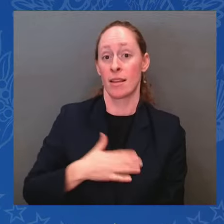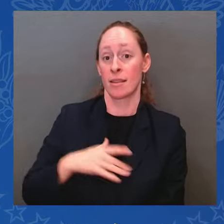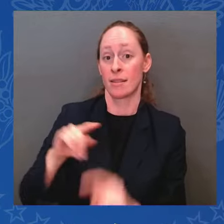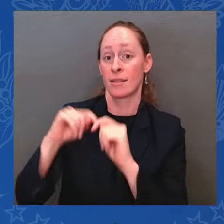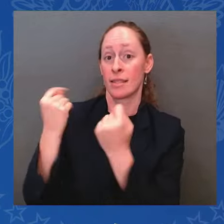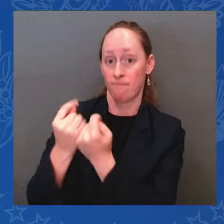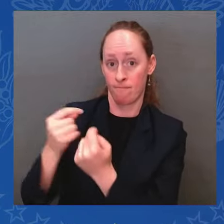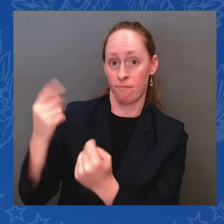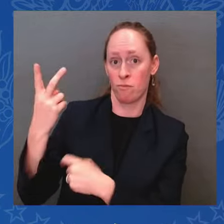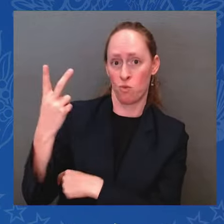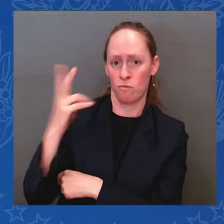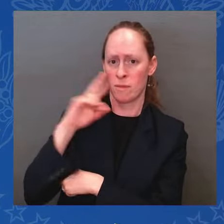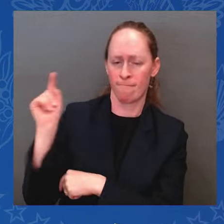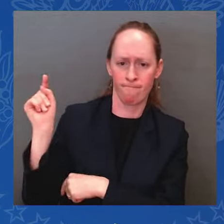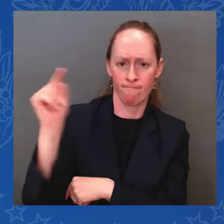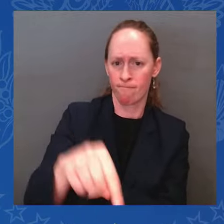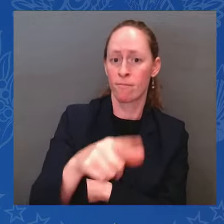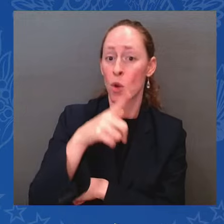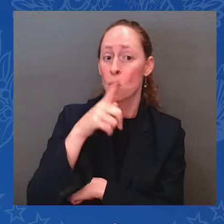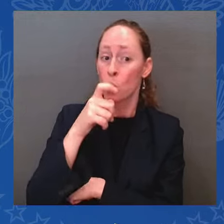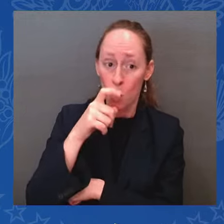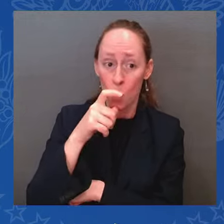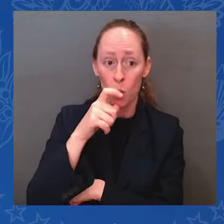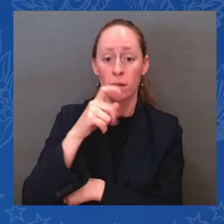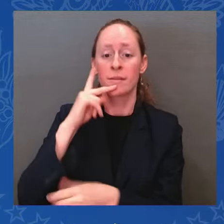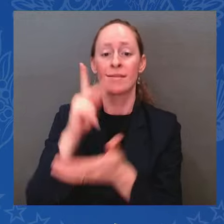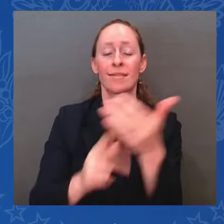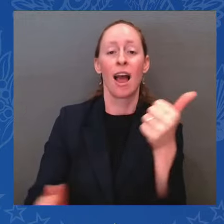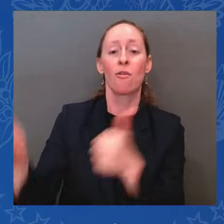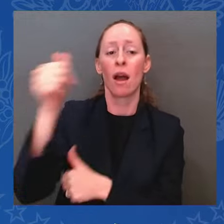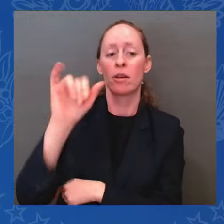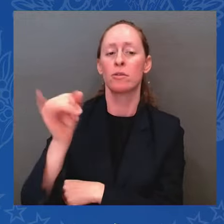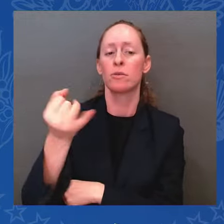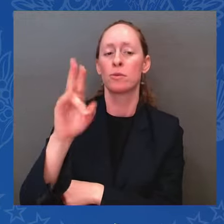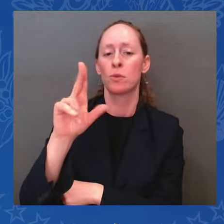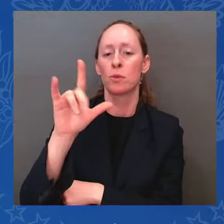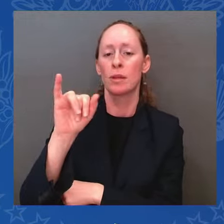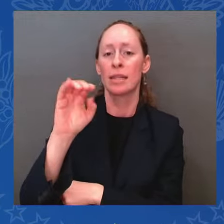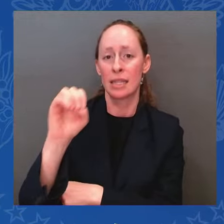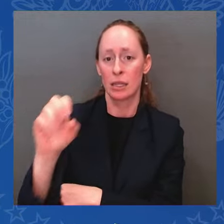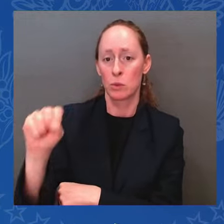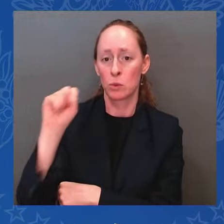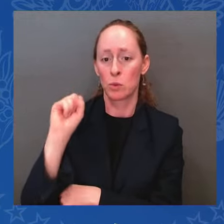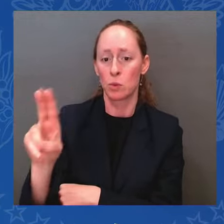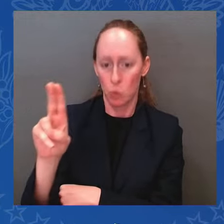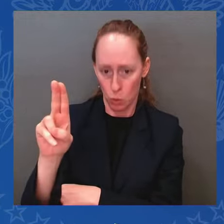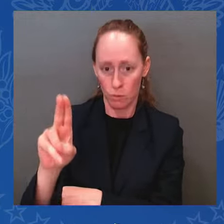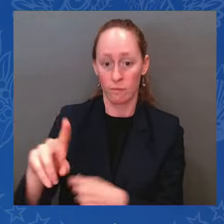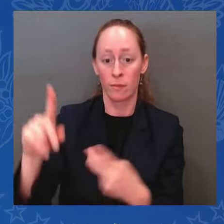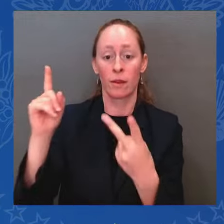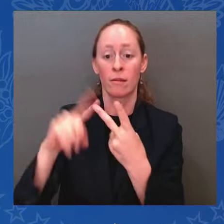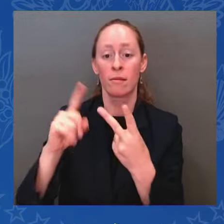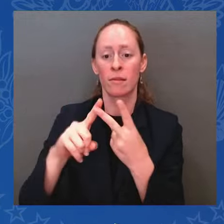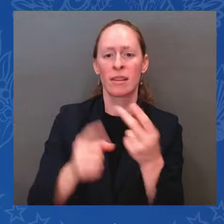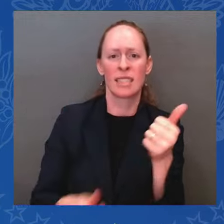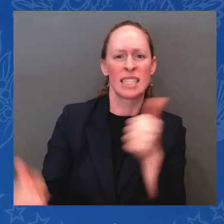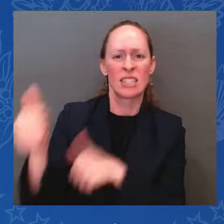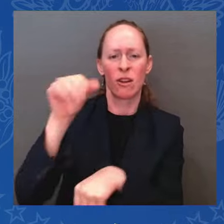and White House Senior Adviser Gene Sperling, both of whom been involved up to now to offer their full support for the parties in reaching a contract,